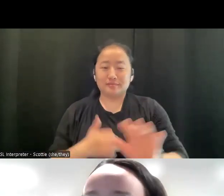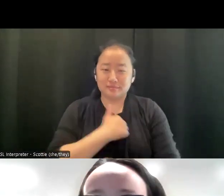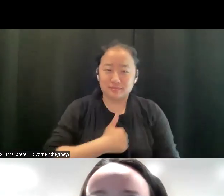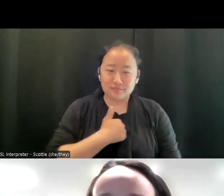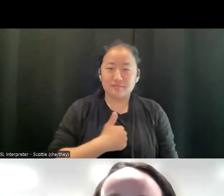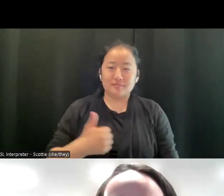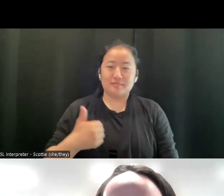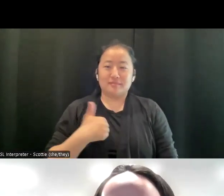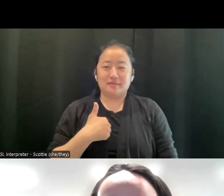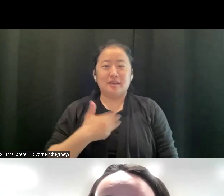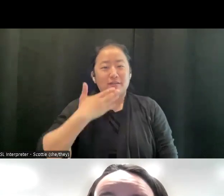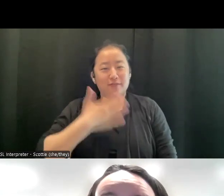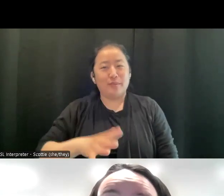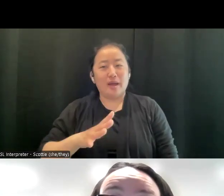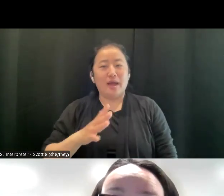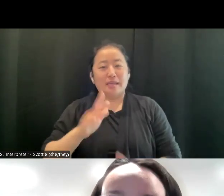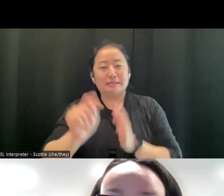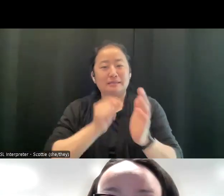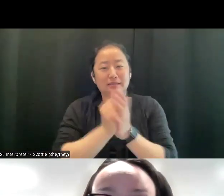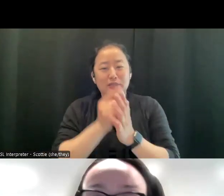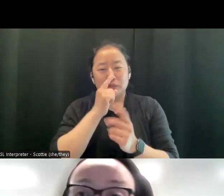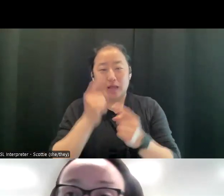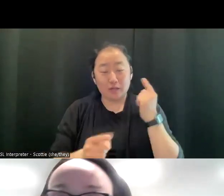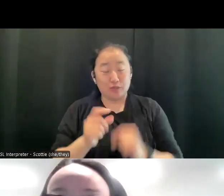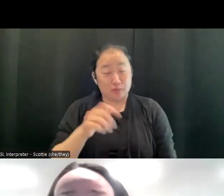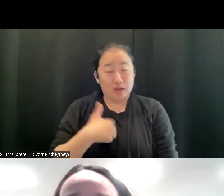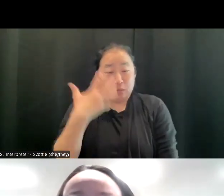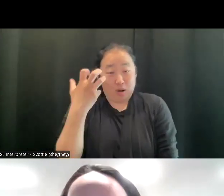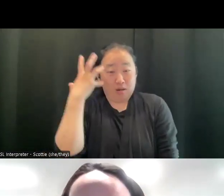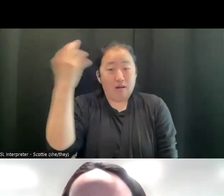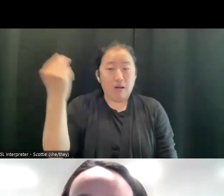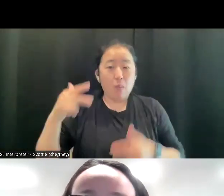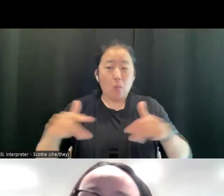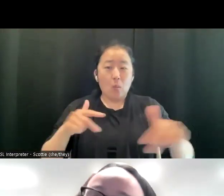bad seasonal technologies so as much as I want to get out, experience the trails and be a climber,